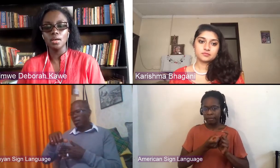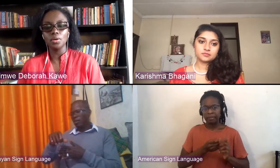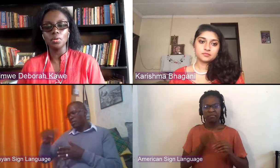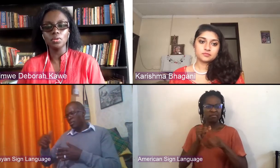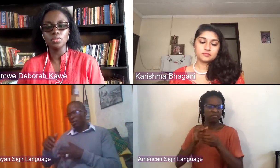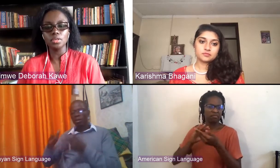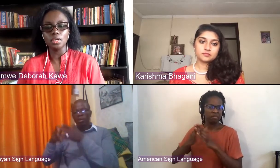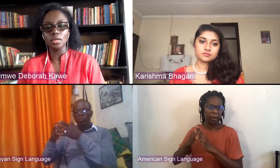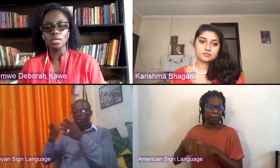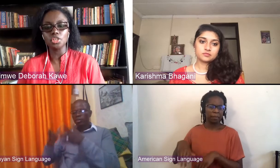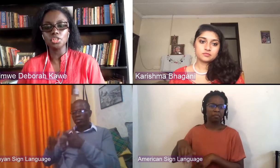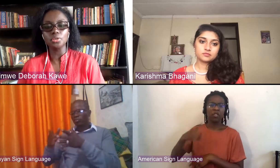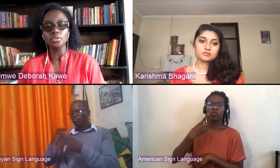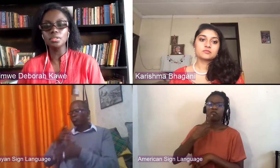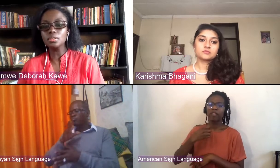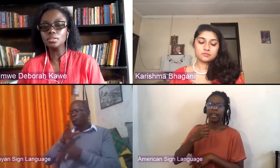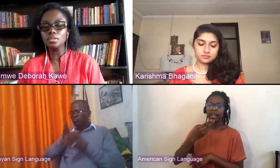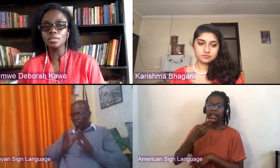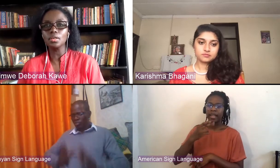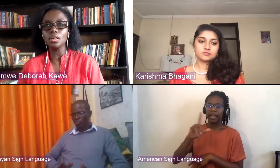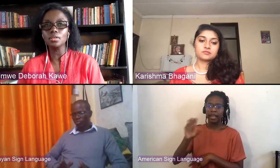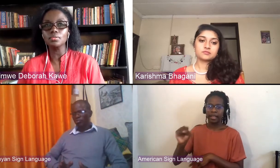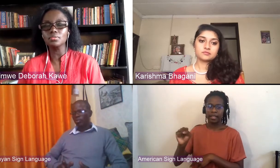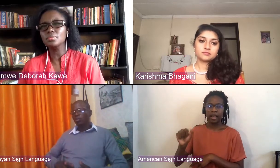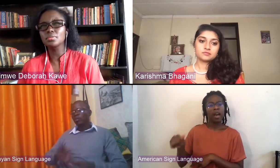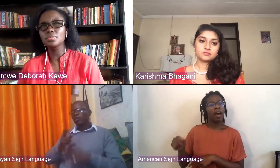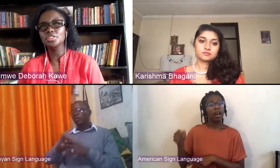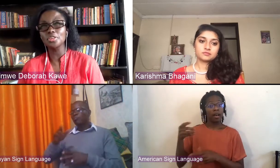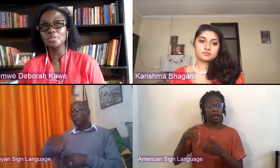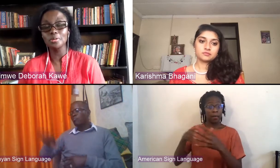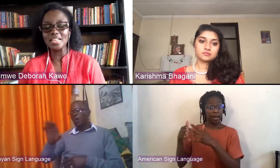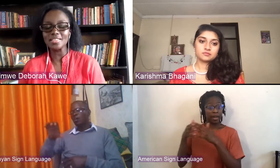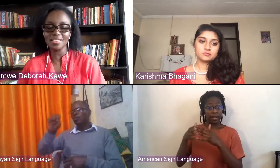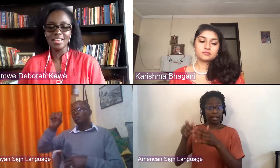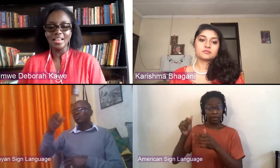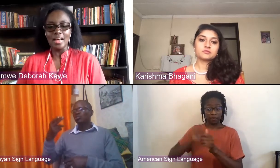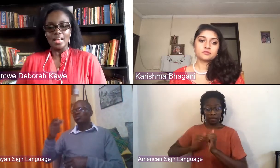called Sean Lewis.